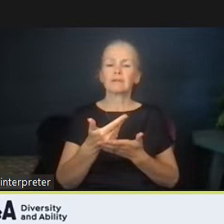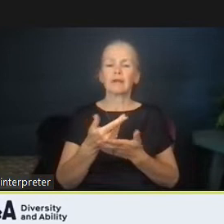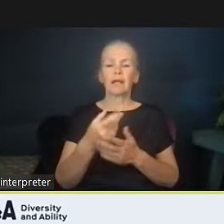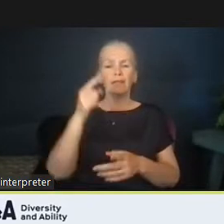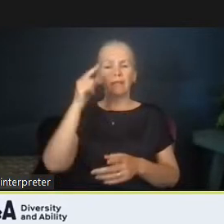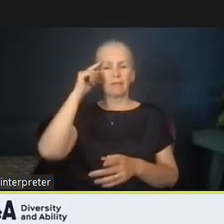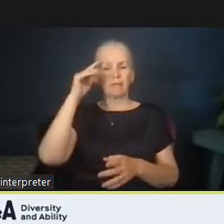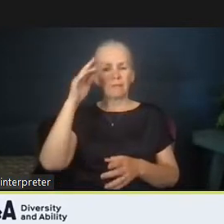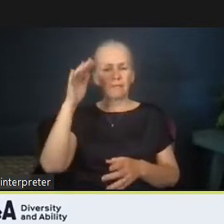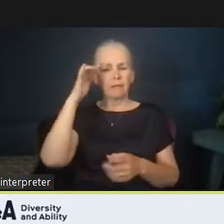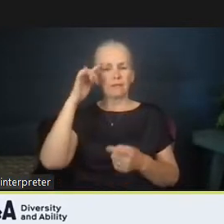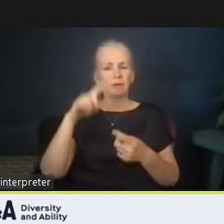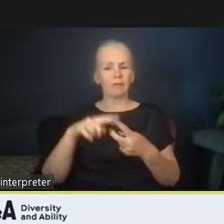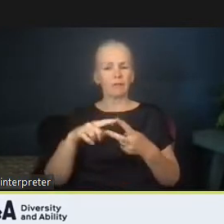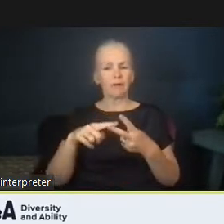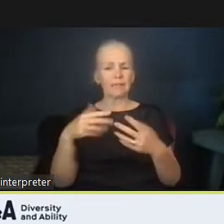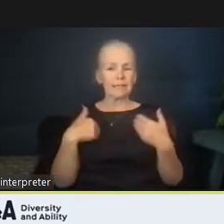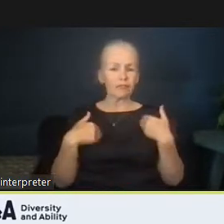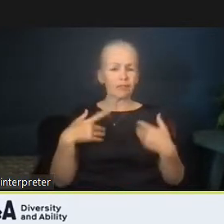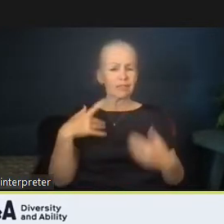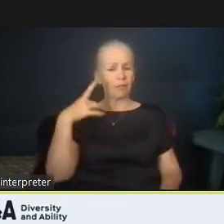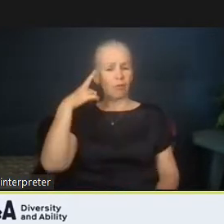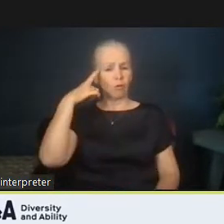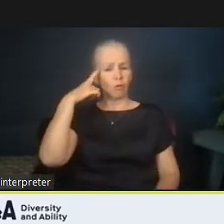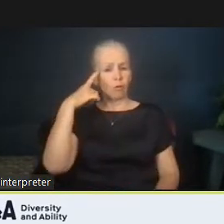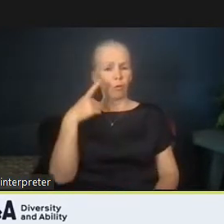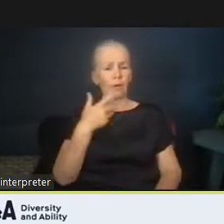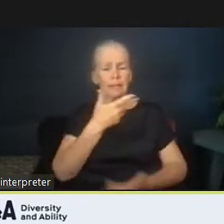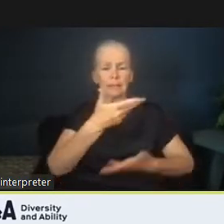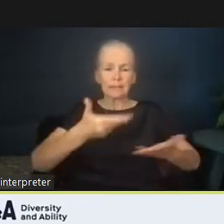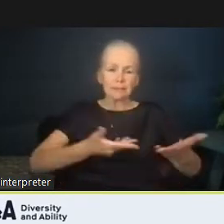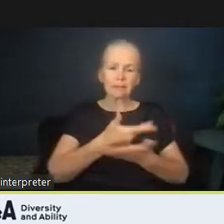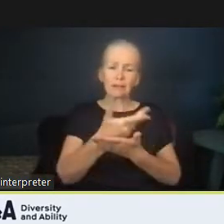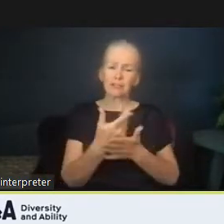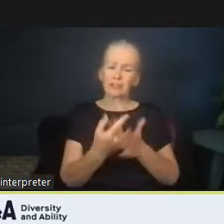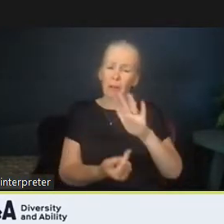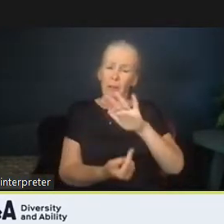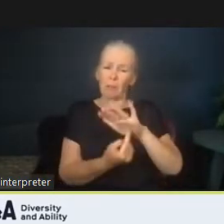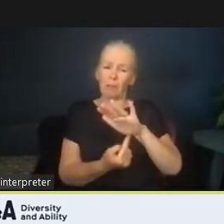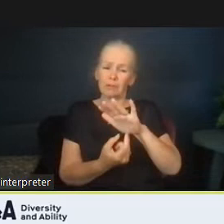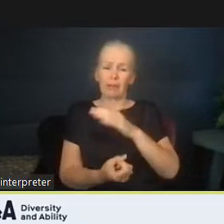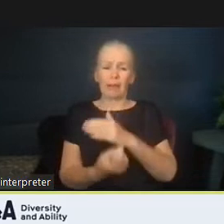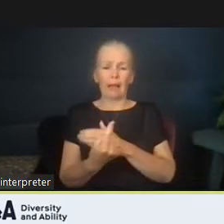and really interesting thought discussions that are critical into happening, and using